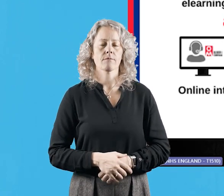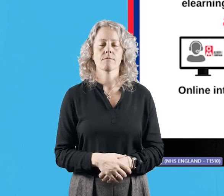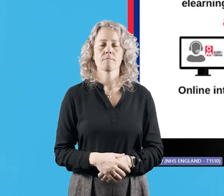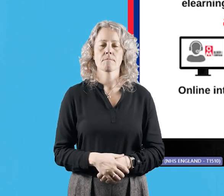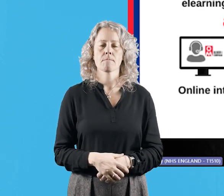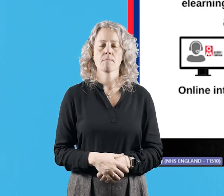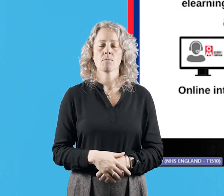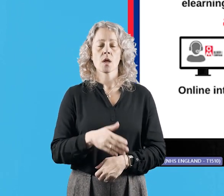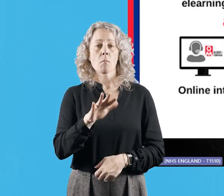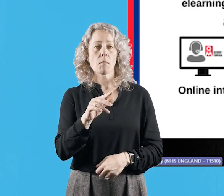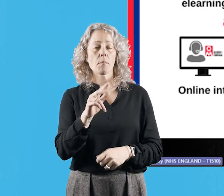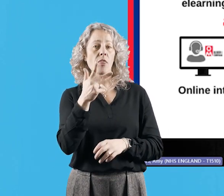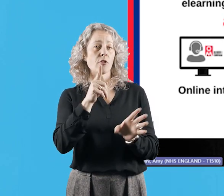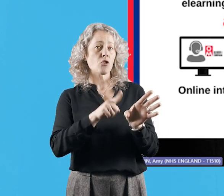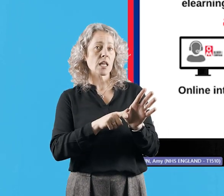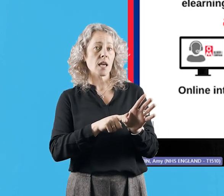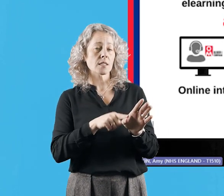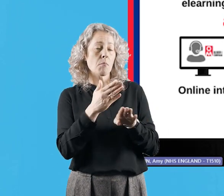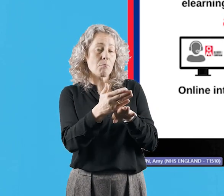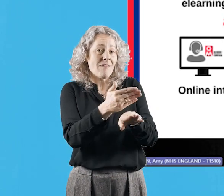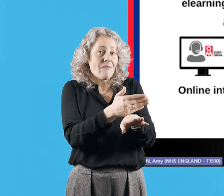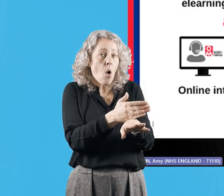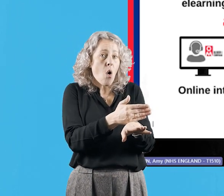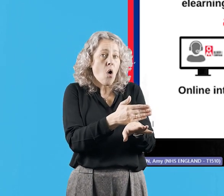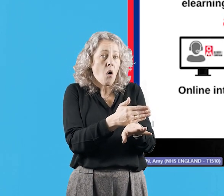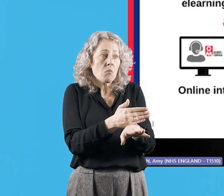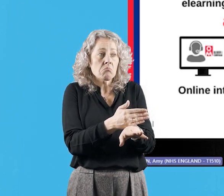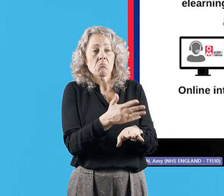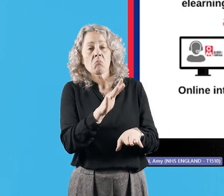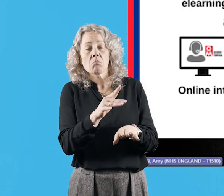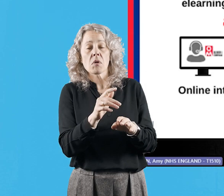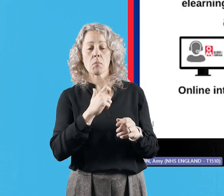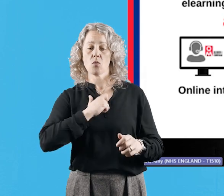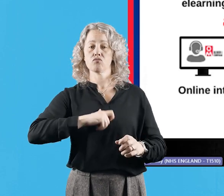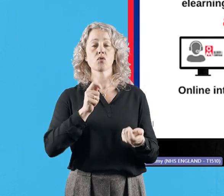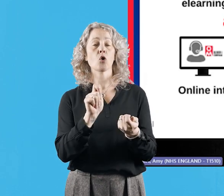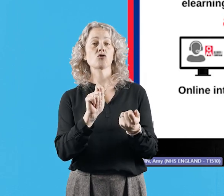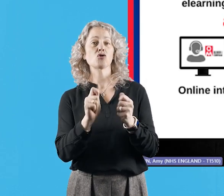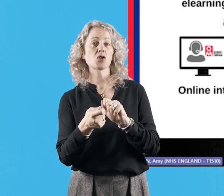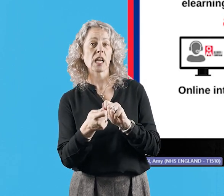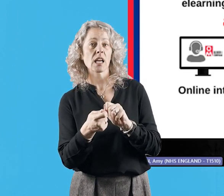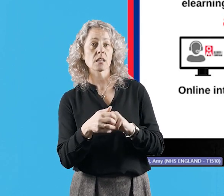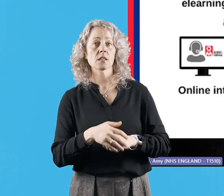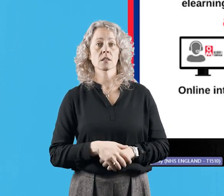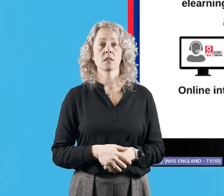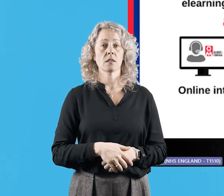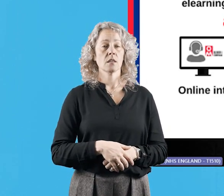It might have to be done within three years if somebody changes their roles. So supposing somebody's done tier one